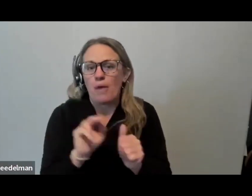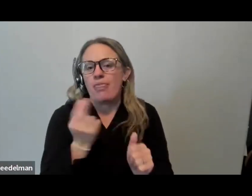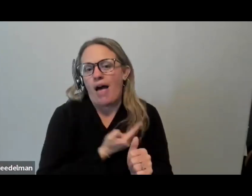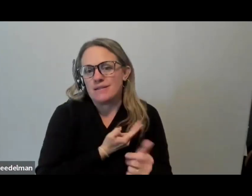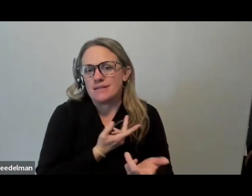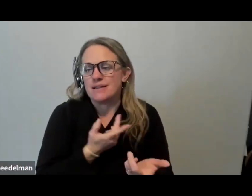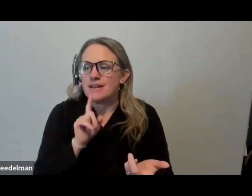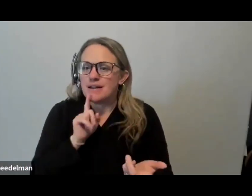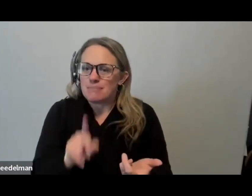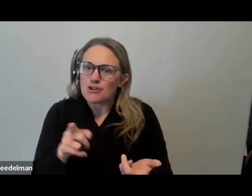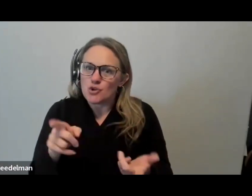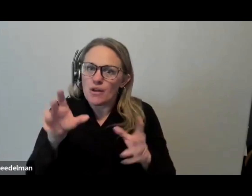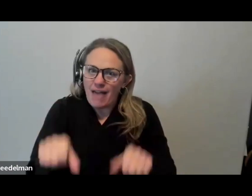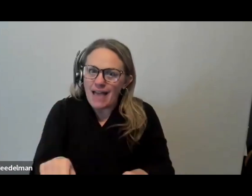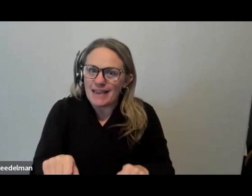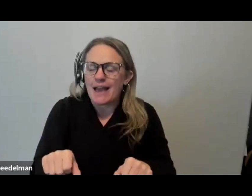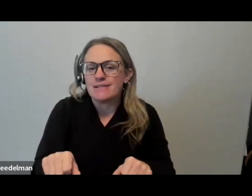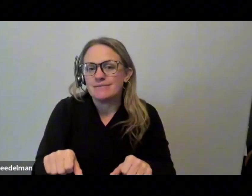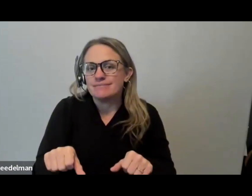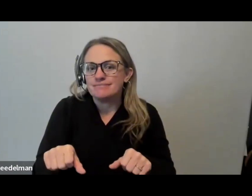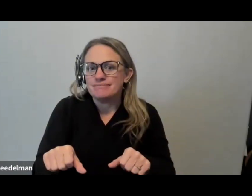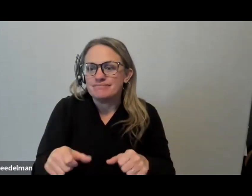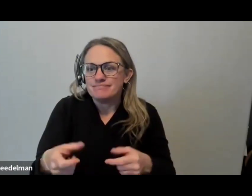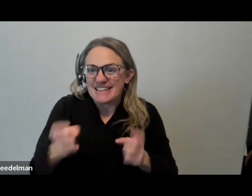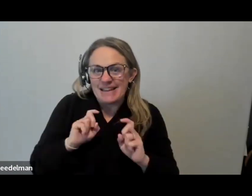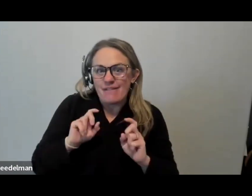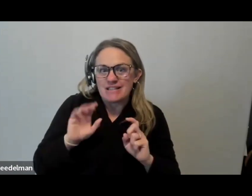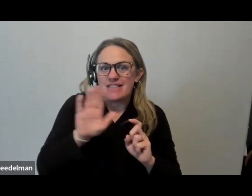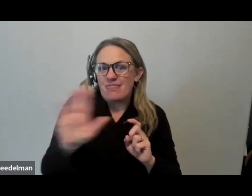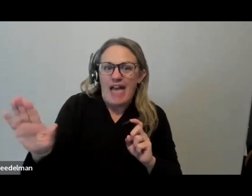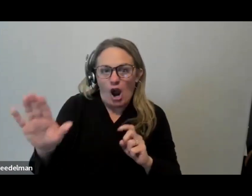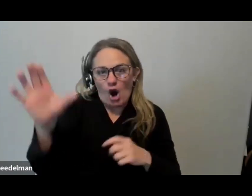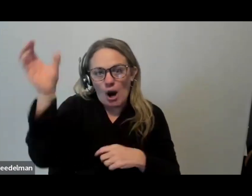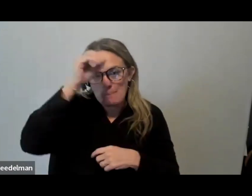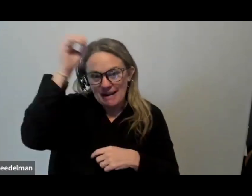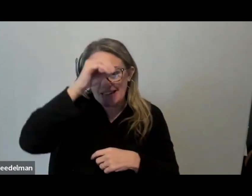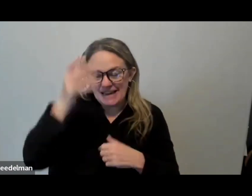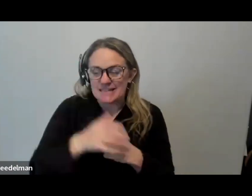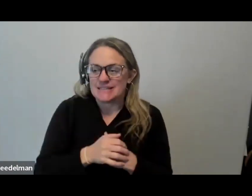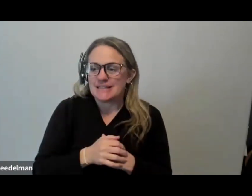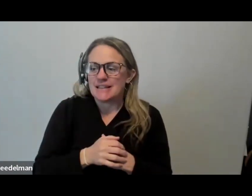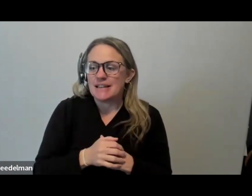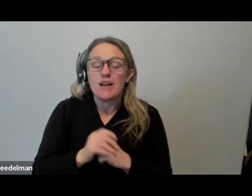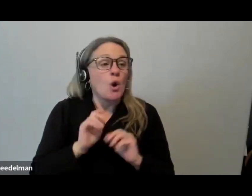perspective is being accounted for. We also go to leadership and we talk to them about what is accessibility,